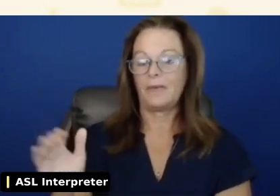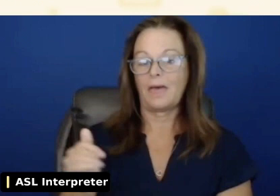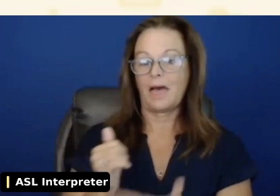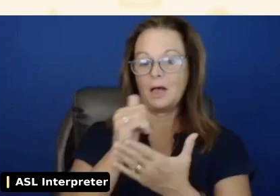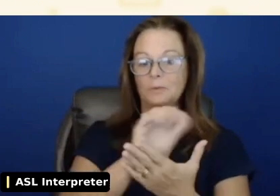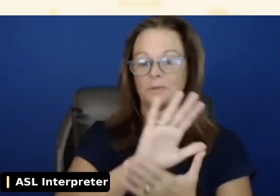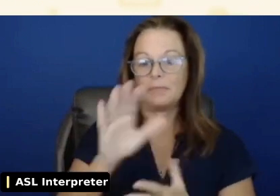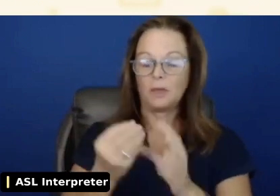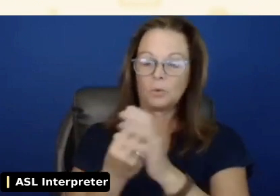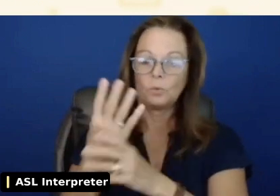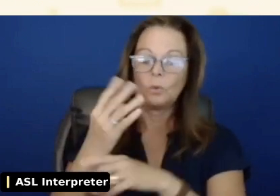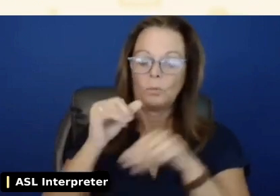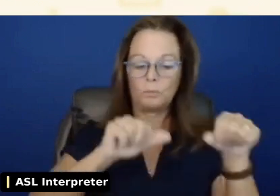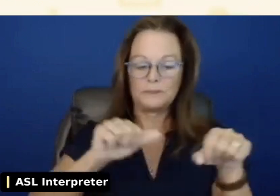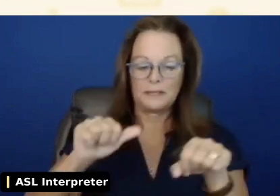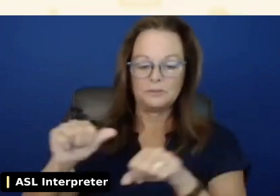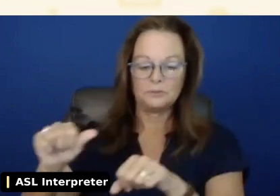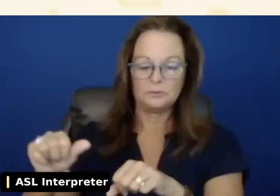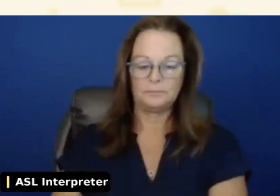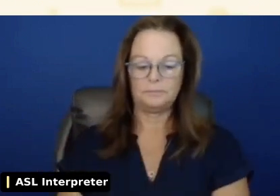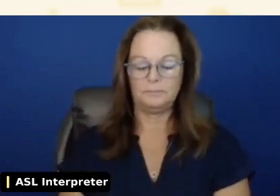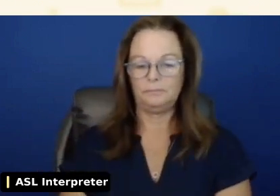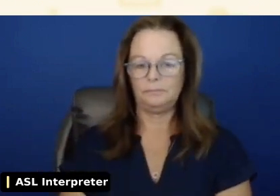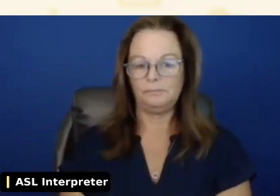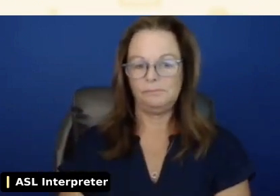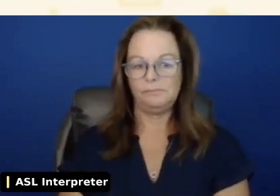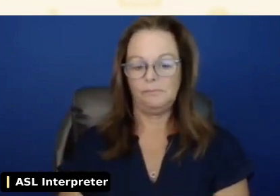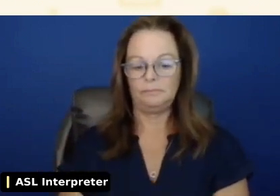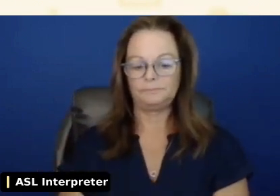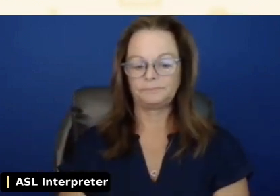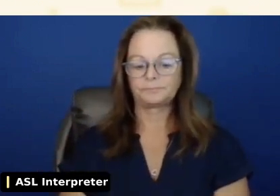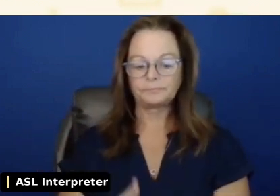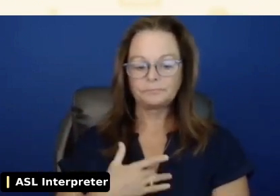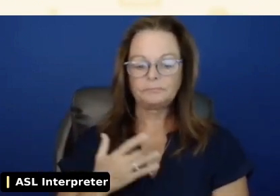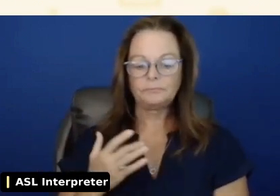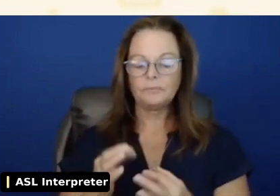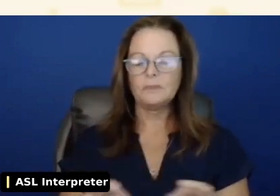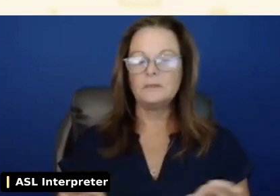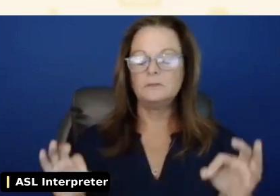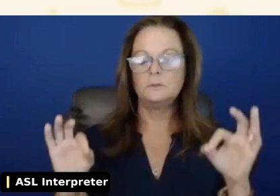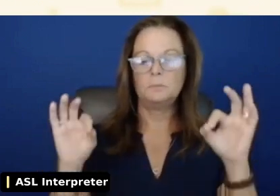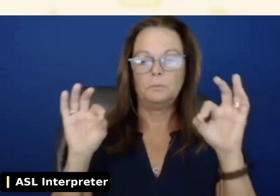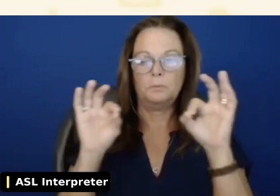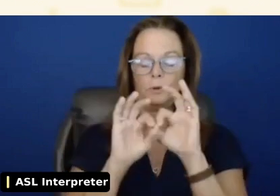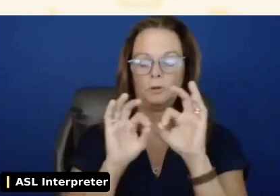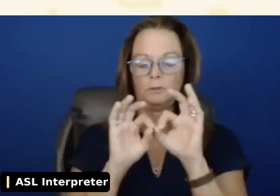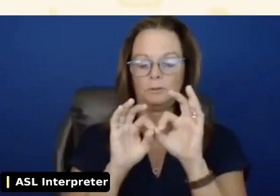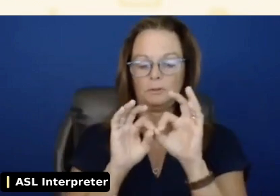This is why I think it's very important that we empower our attendees,